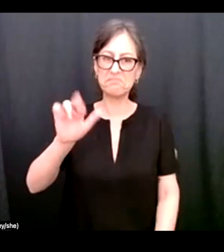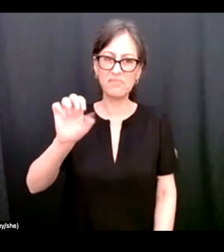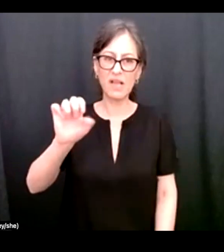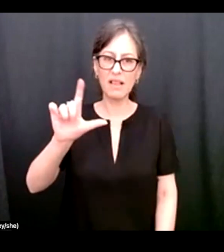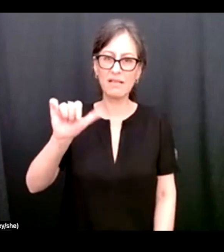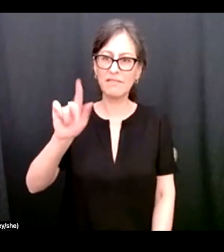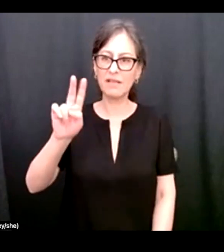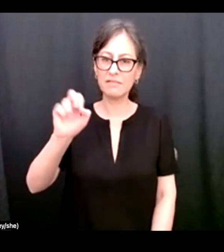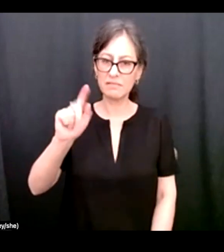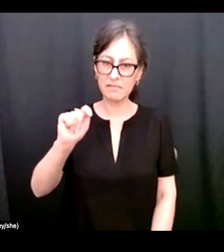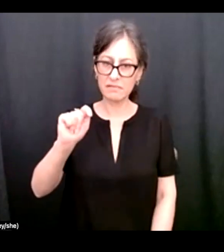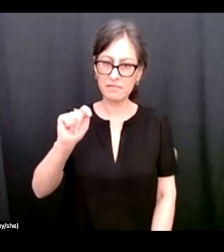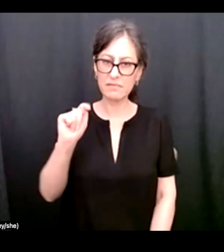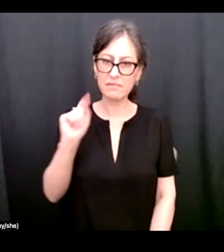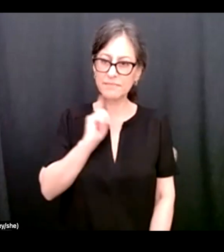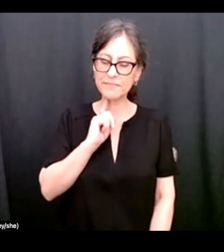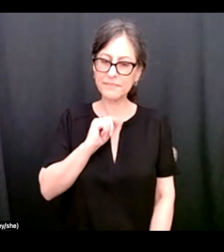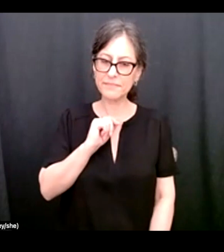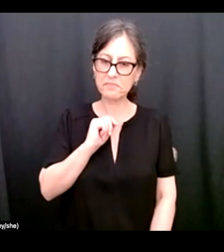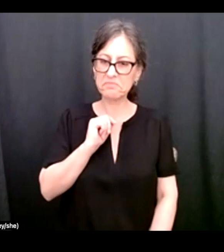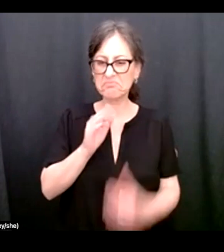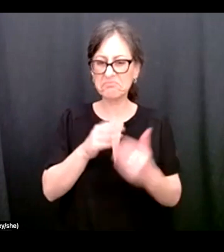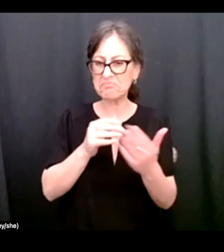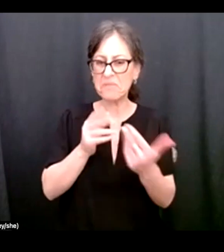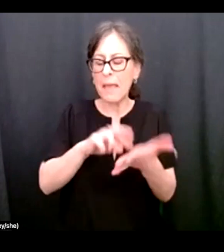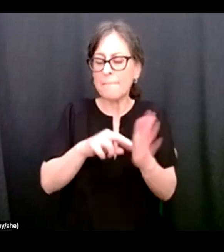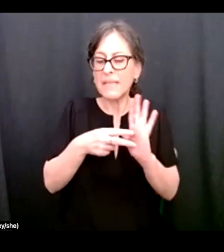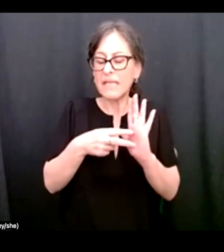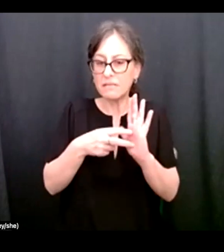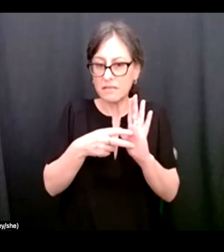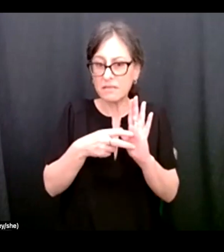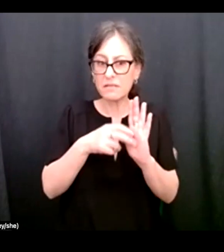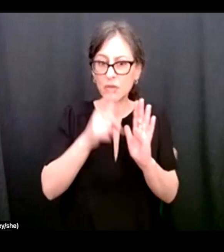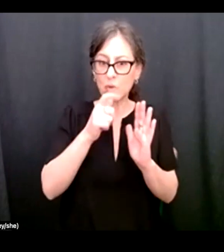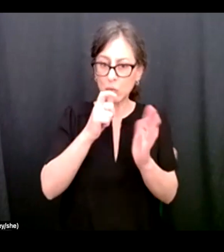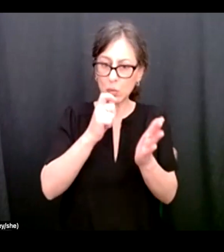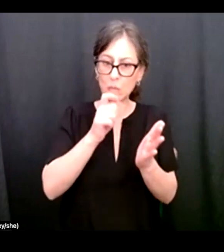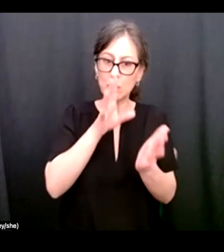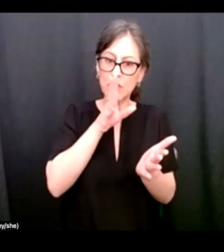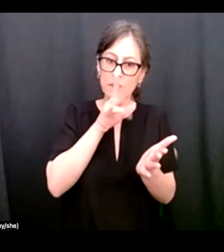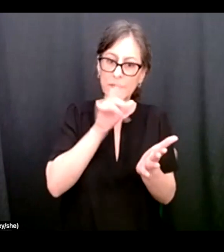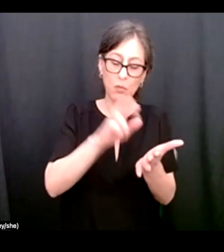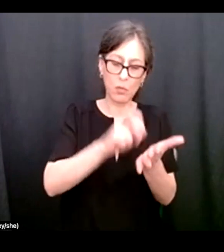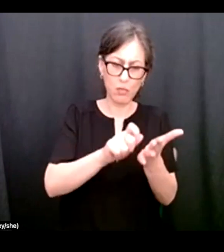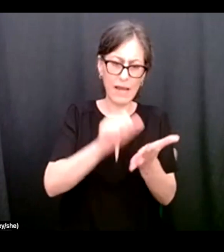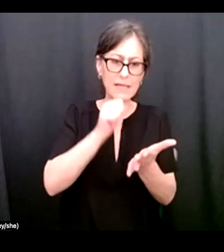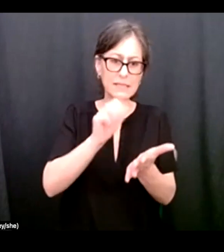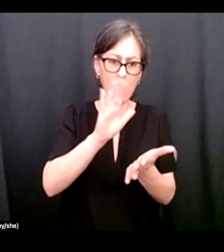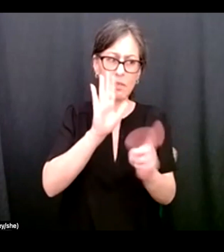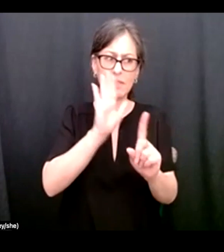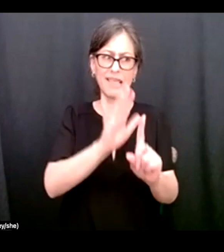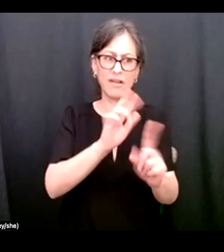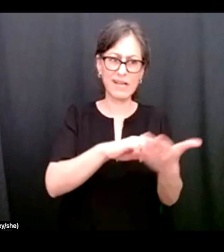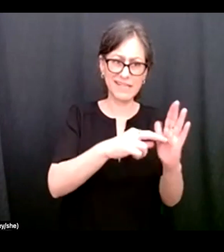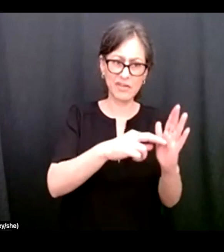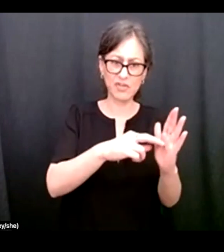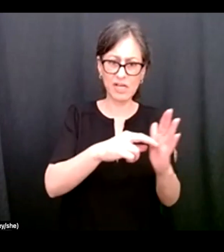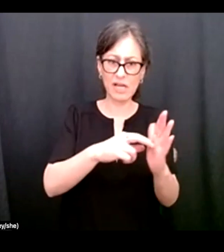in a way, it's not what the speaker intends, nor is it what the reader expects. And so it's in